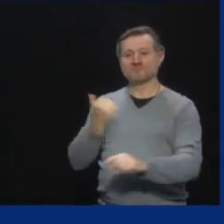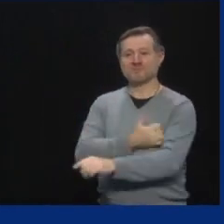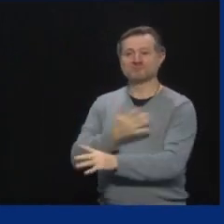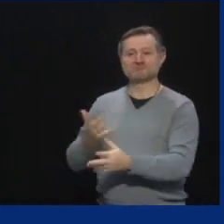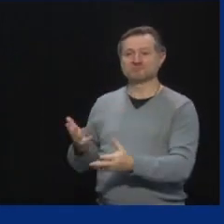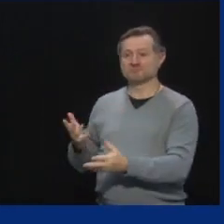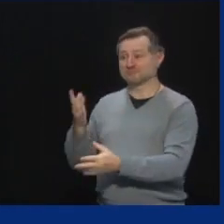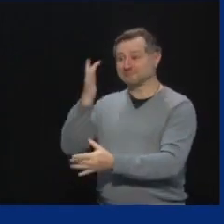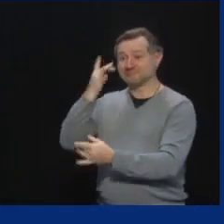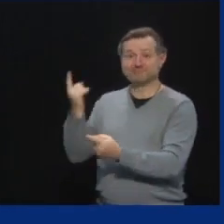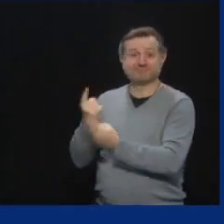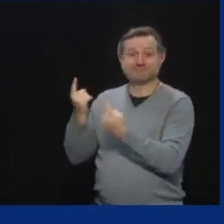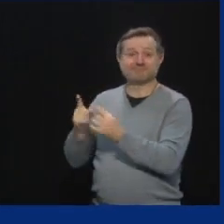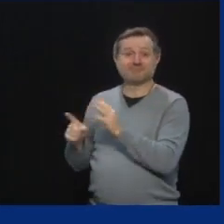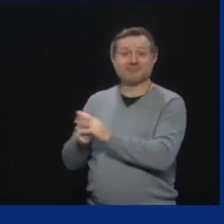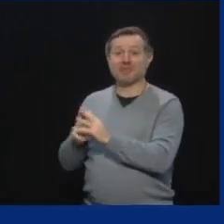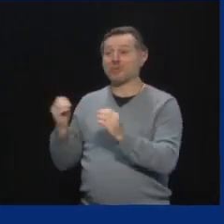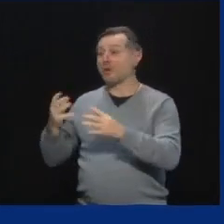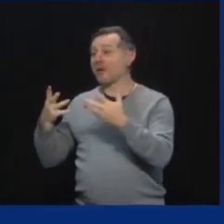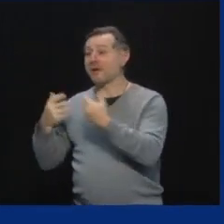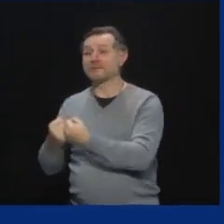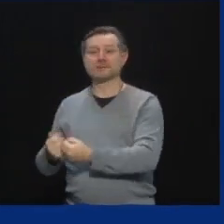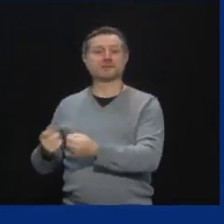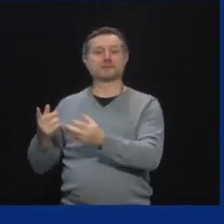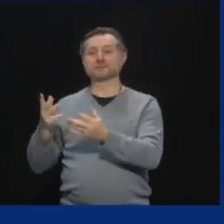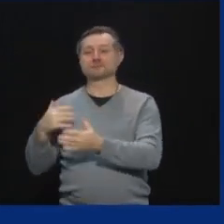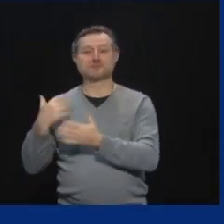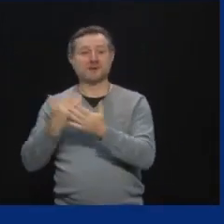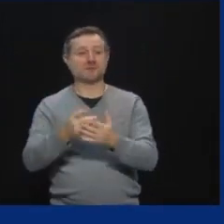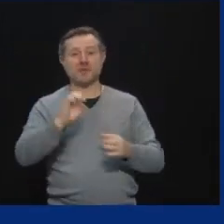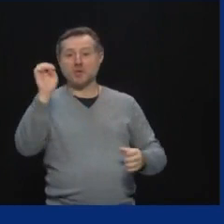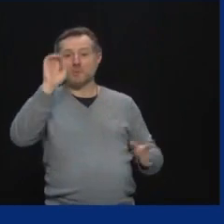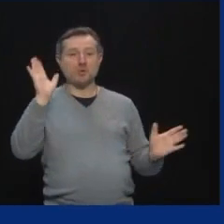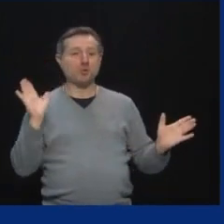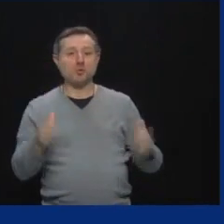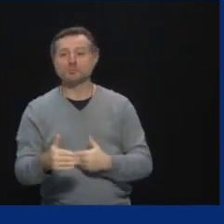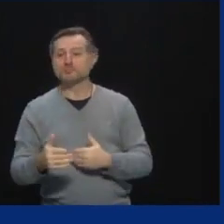expectant mom is making sure all her family members are vaccinated. So when